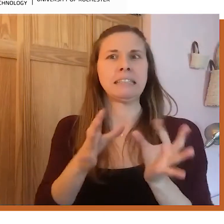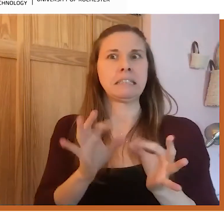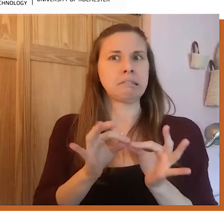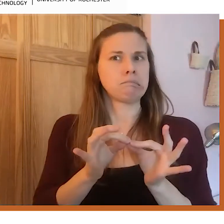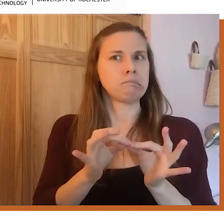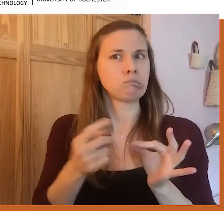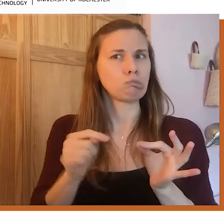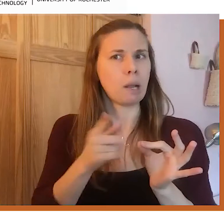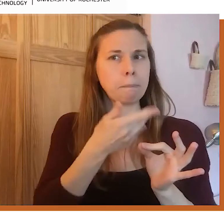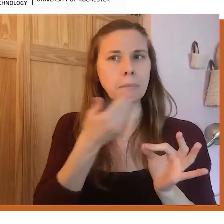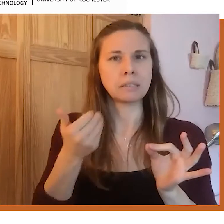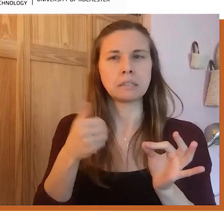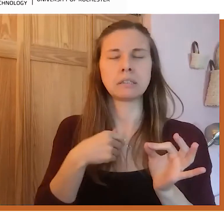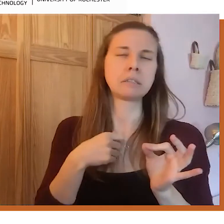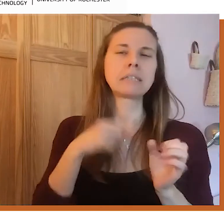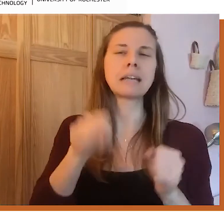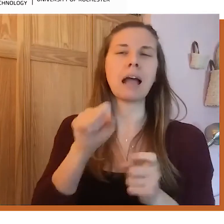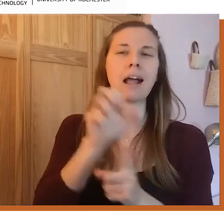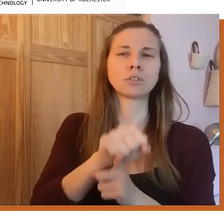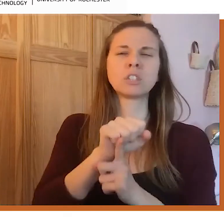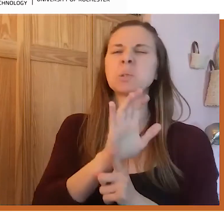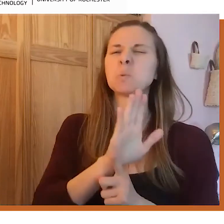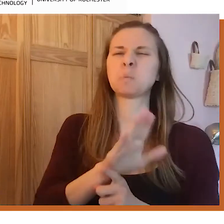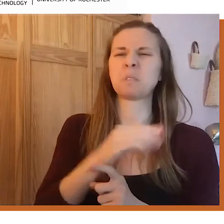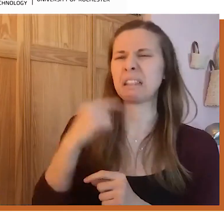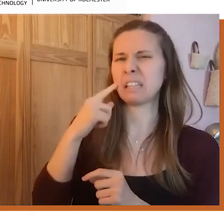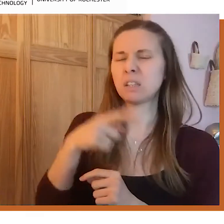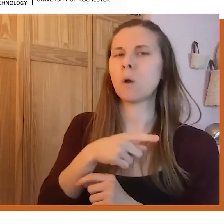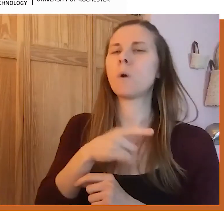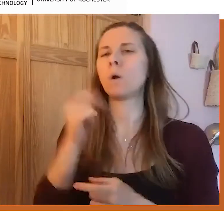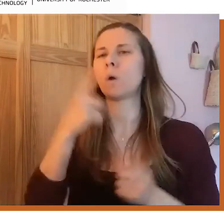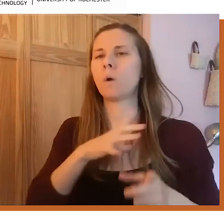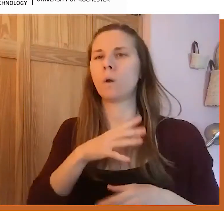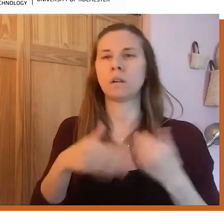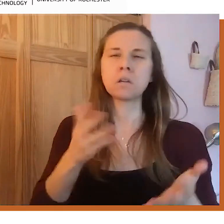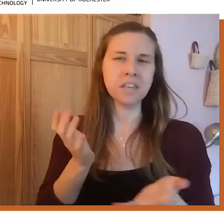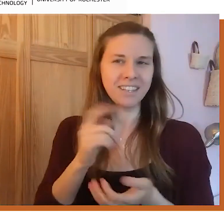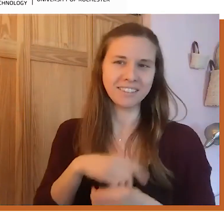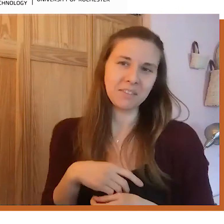that the interpreters would try their best, but sometimes they weren't able to catch what it was, and sometimes I couldn't help them out,